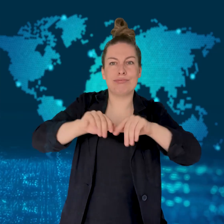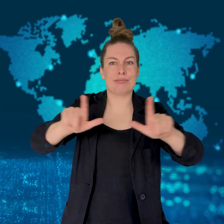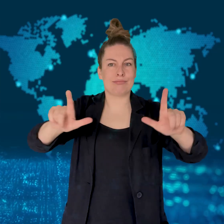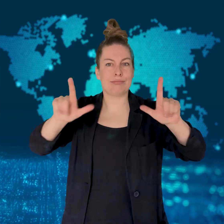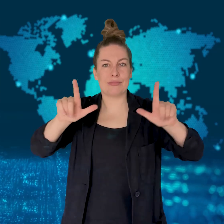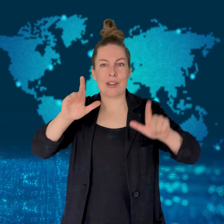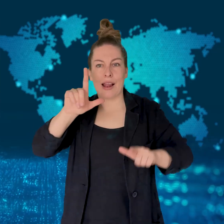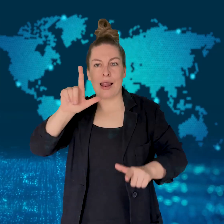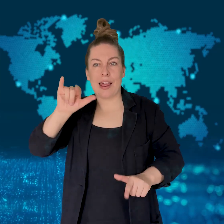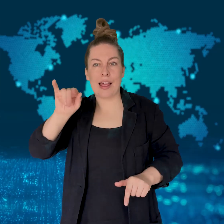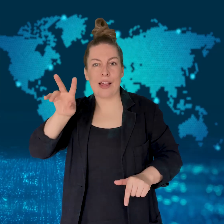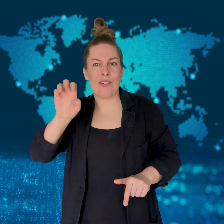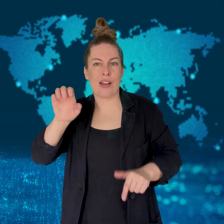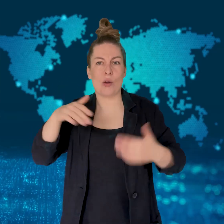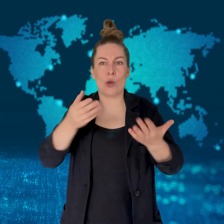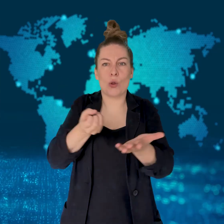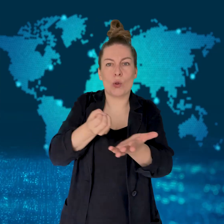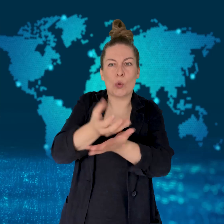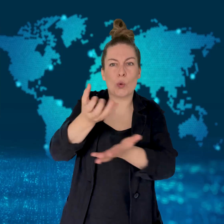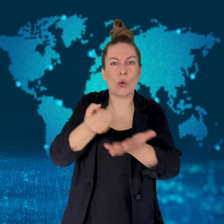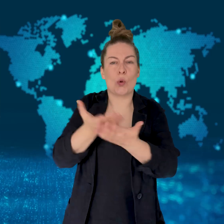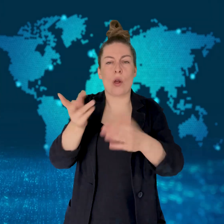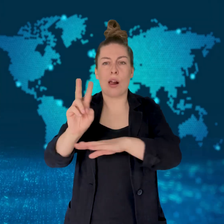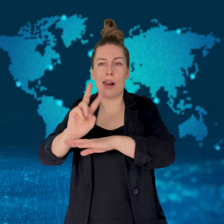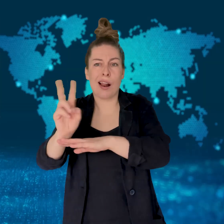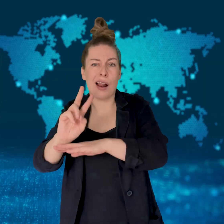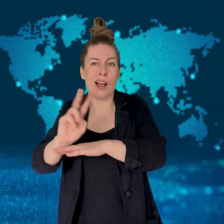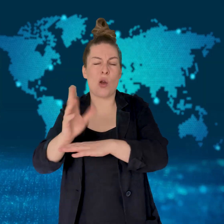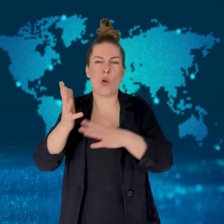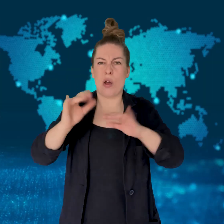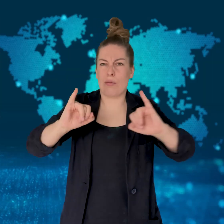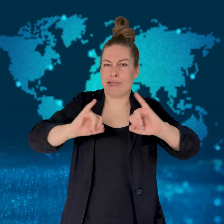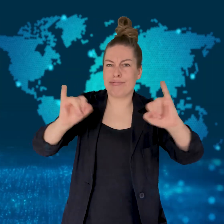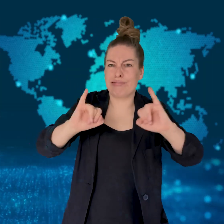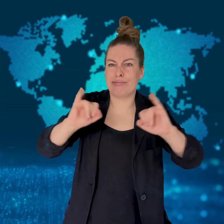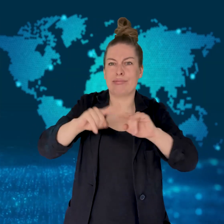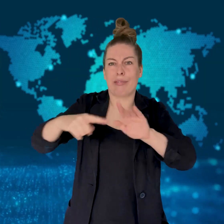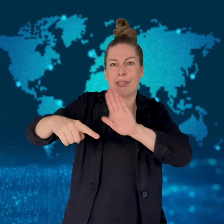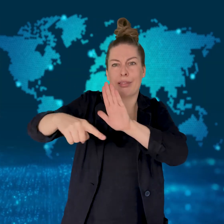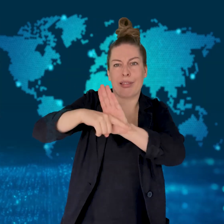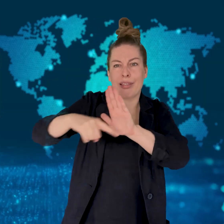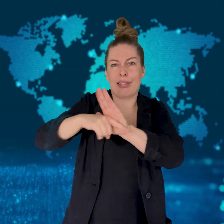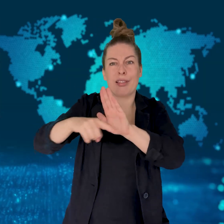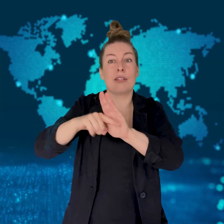The posts are against anti-terror law criminalizing anyone who "broadcasts or